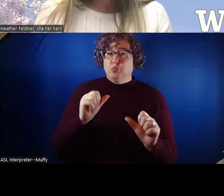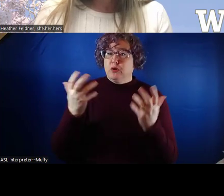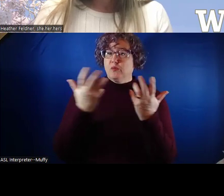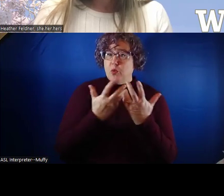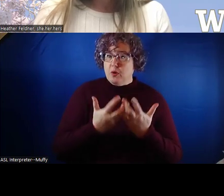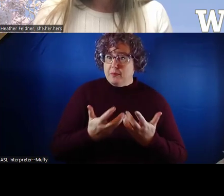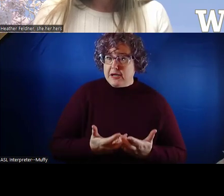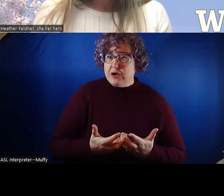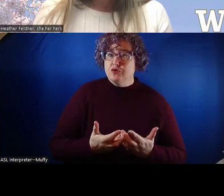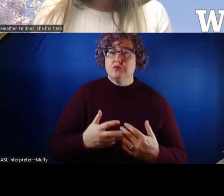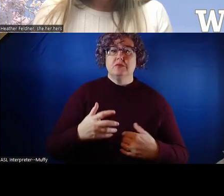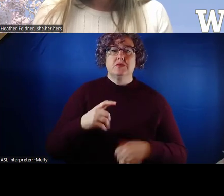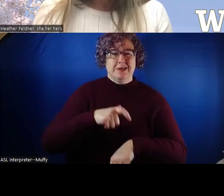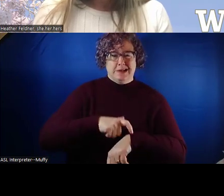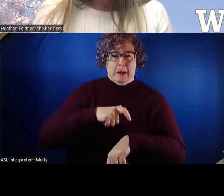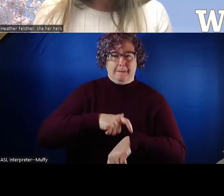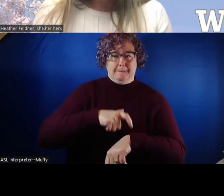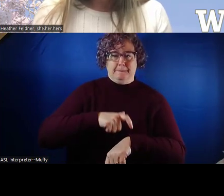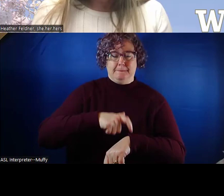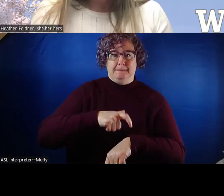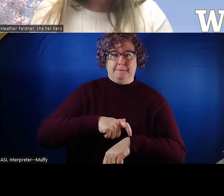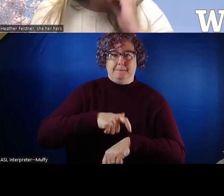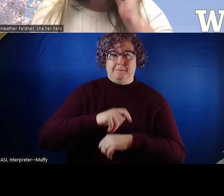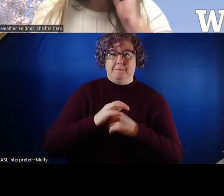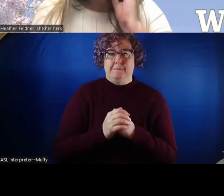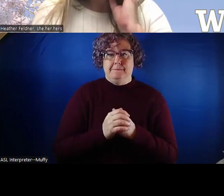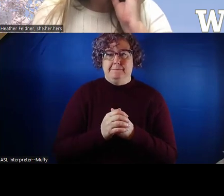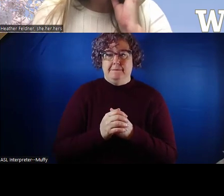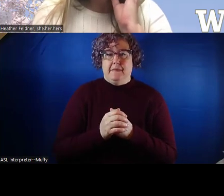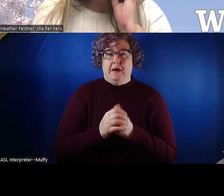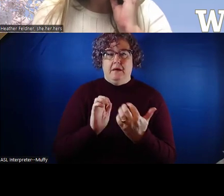and time and how to fill my paperwork